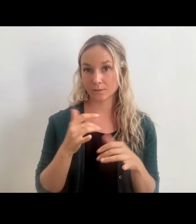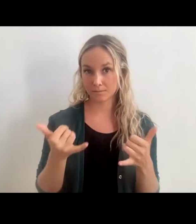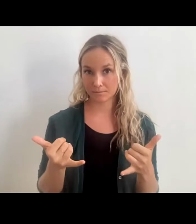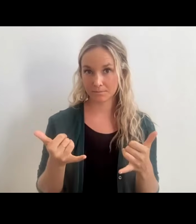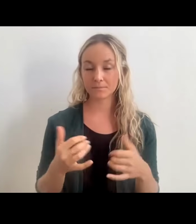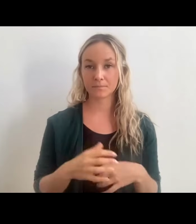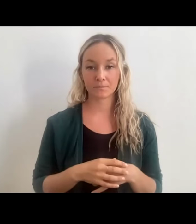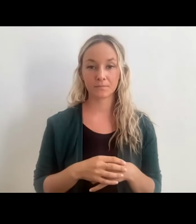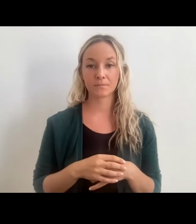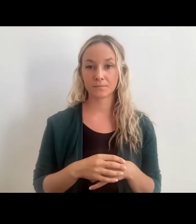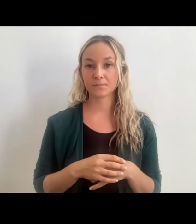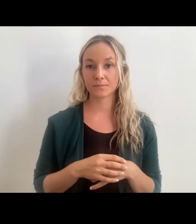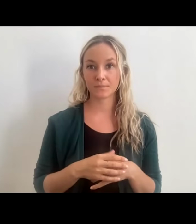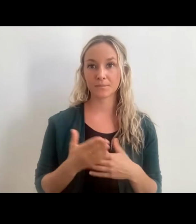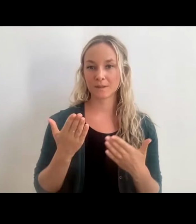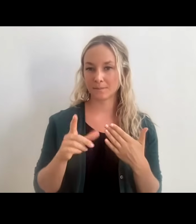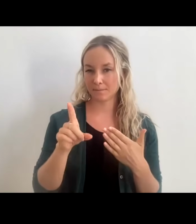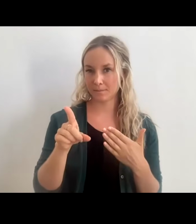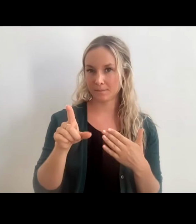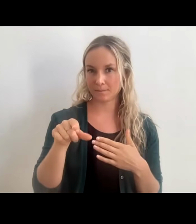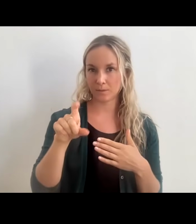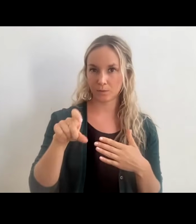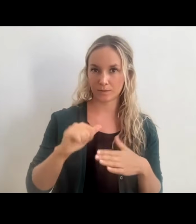We'll be using the Q&A function for today's question